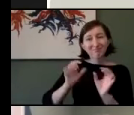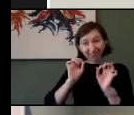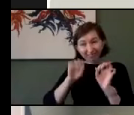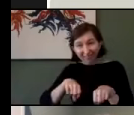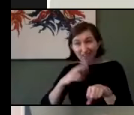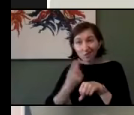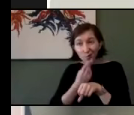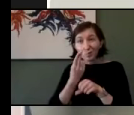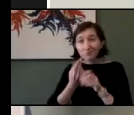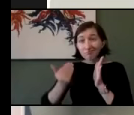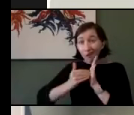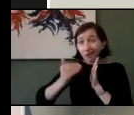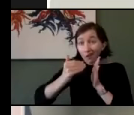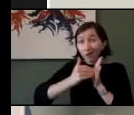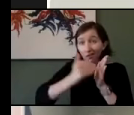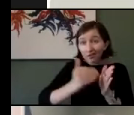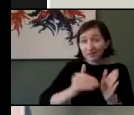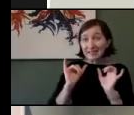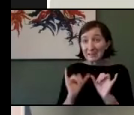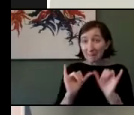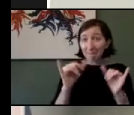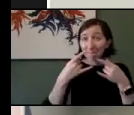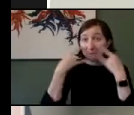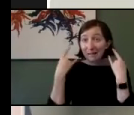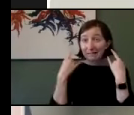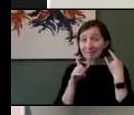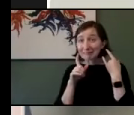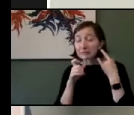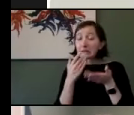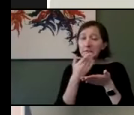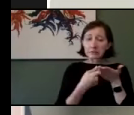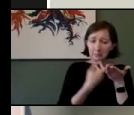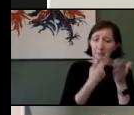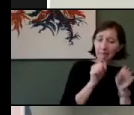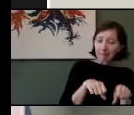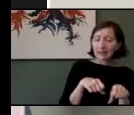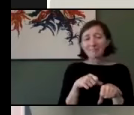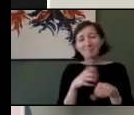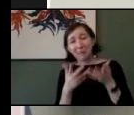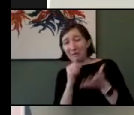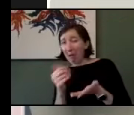It's not always the recommendation. So we will look that up